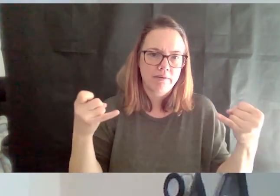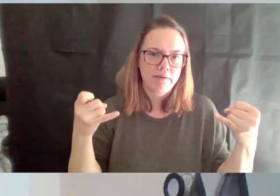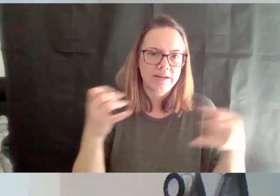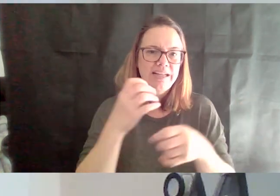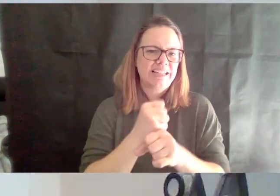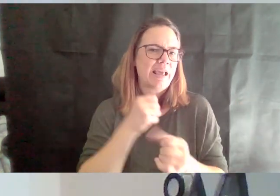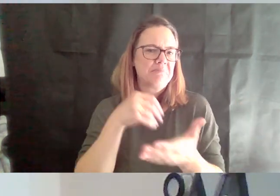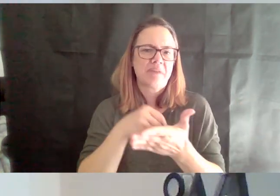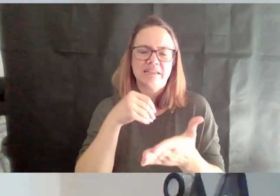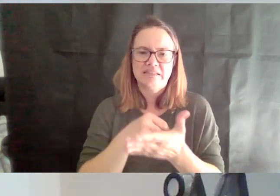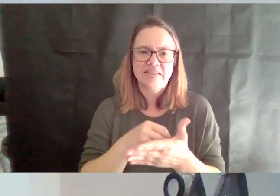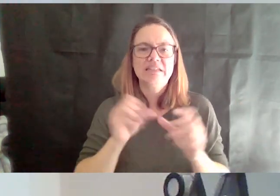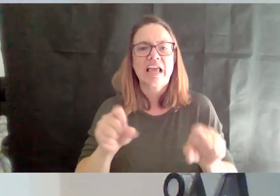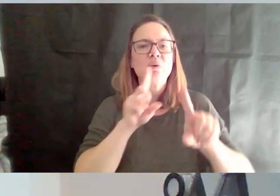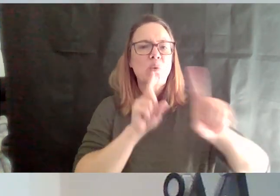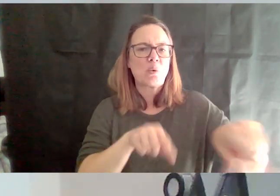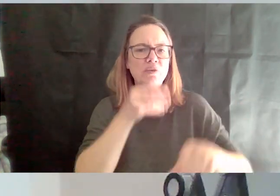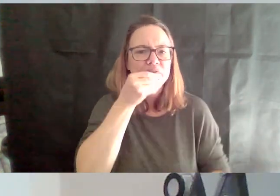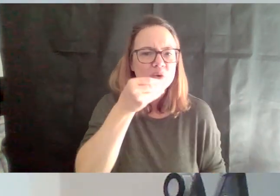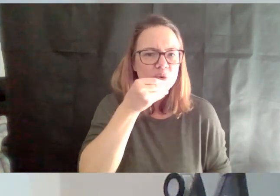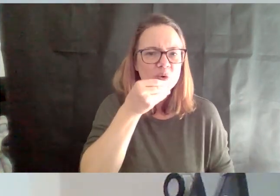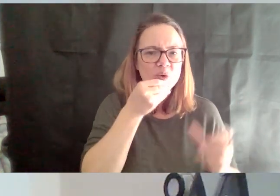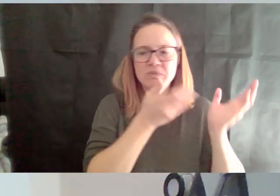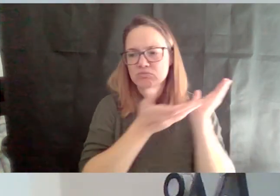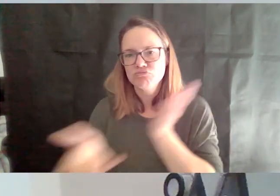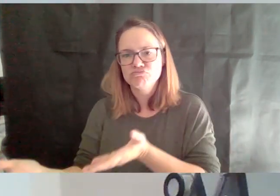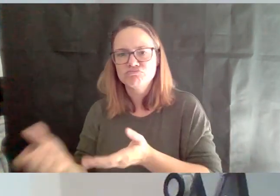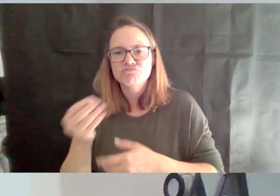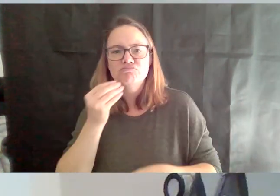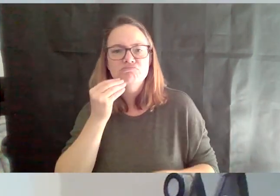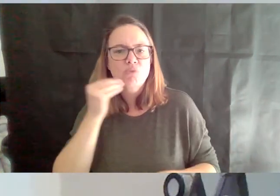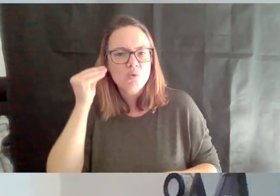They can order things online, order food, groceries, delivered to their homes and things like that.